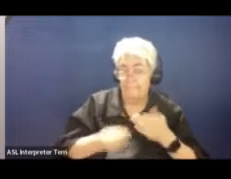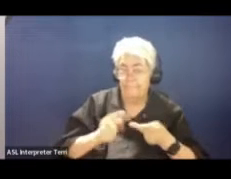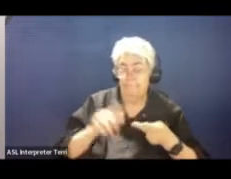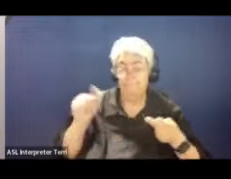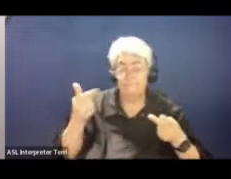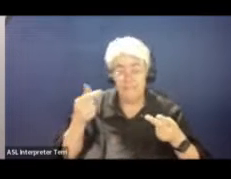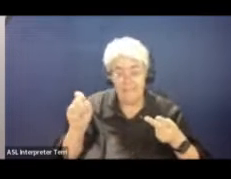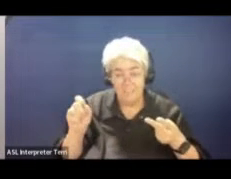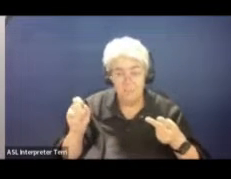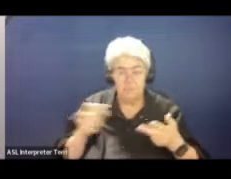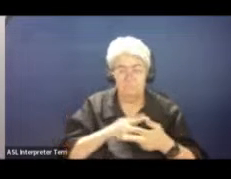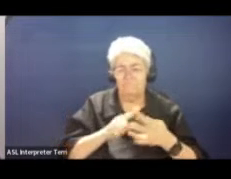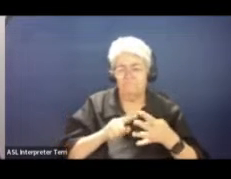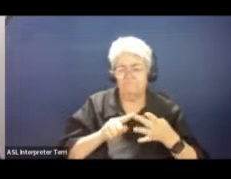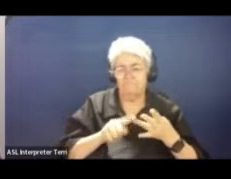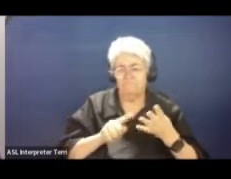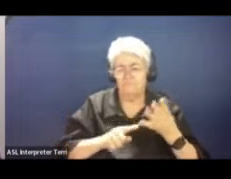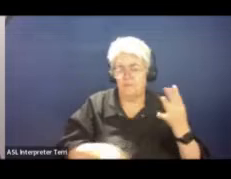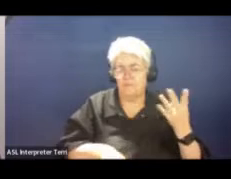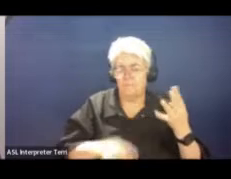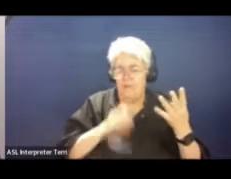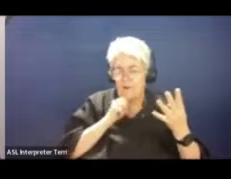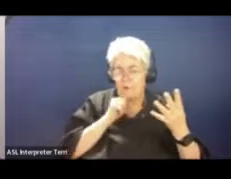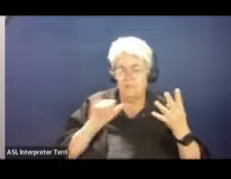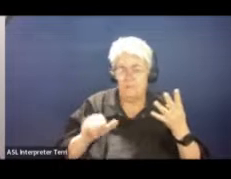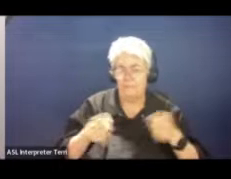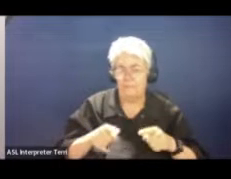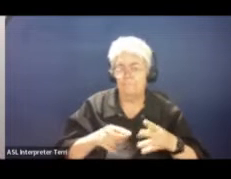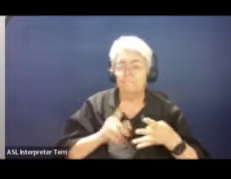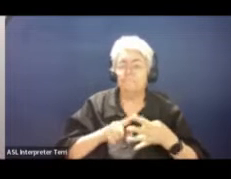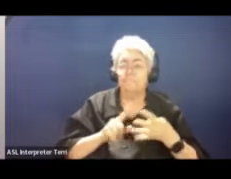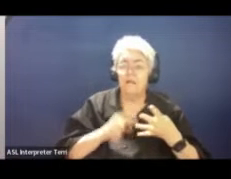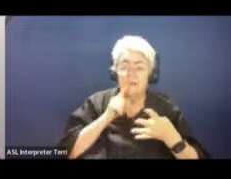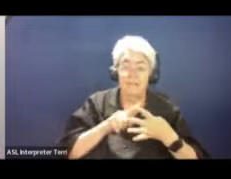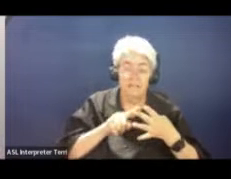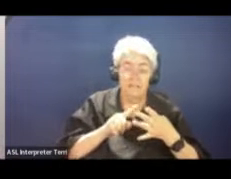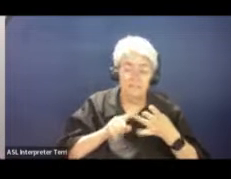really those four items. And then through getting those four items on the various injuries